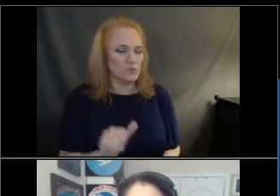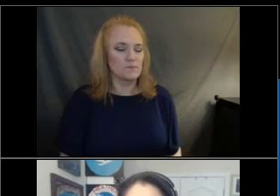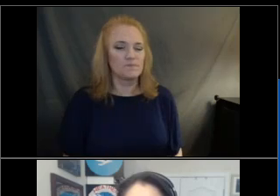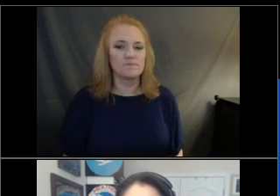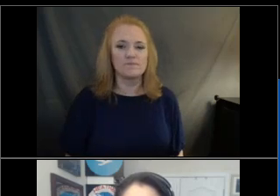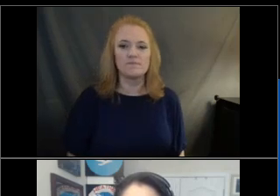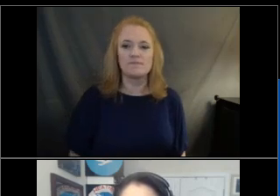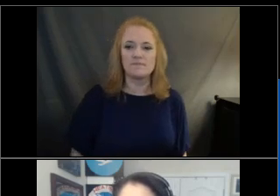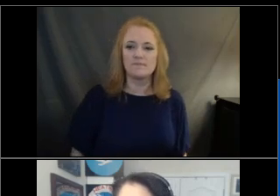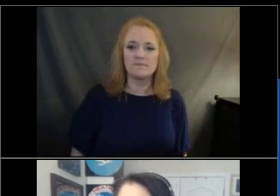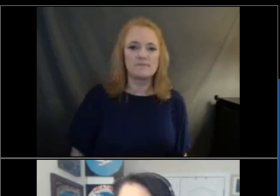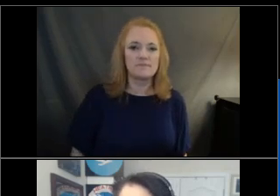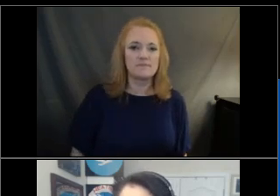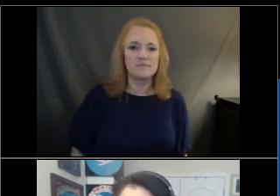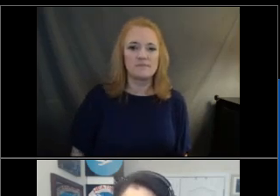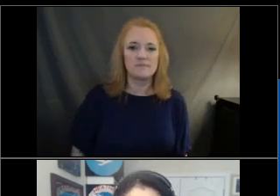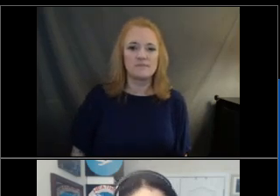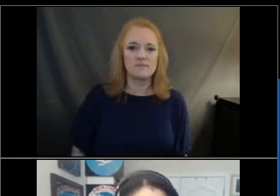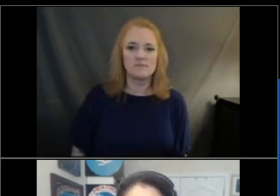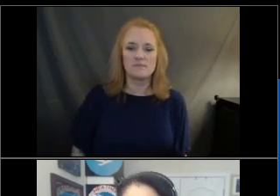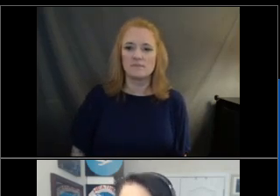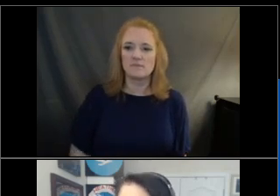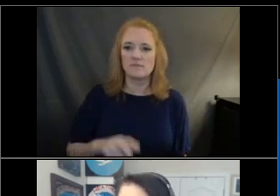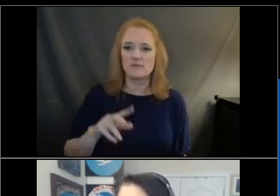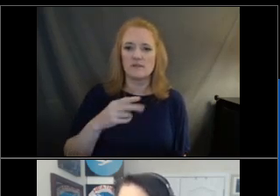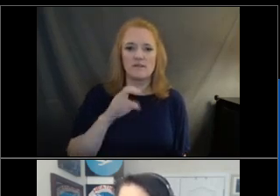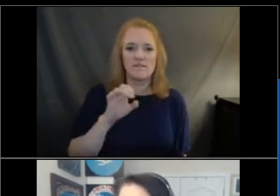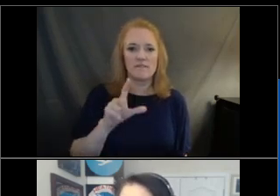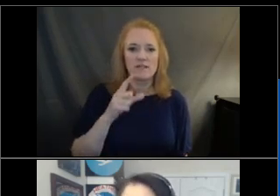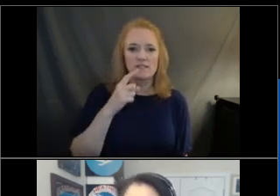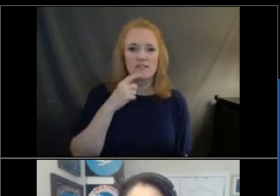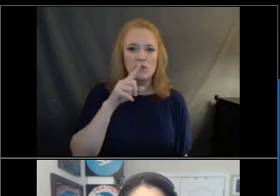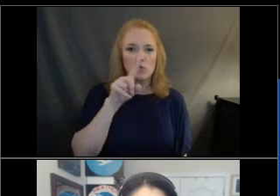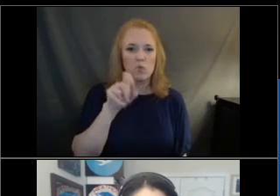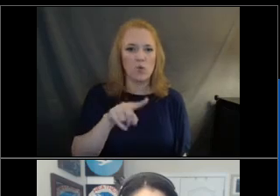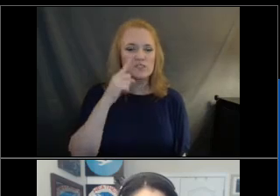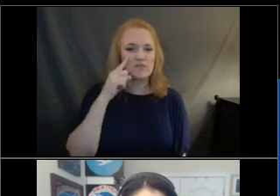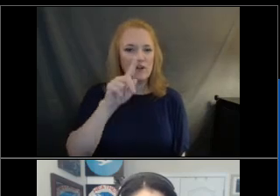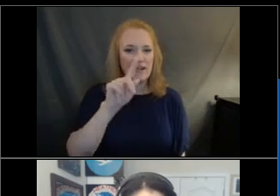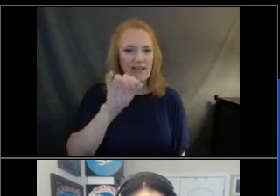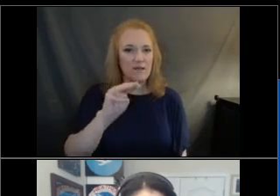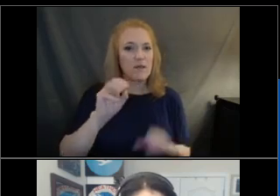Right, this one's, question for Kim as well, asking: can a local forecast office be asked